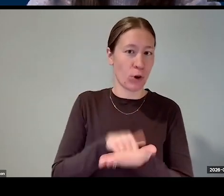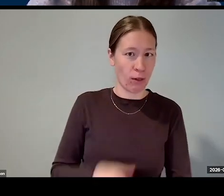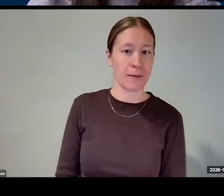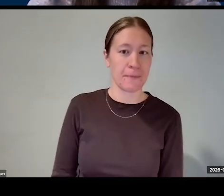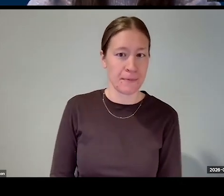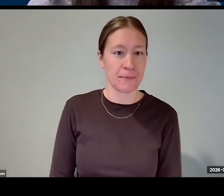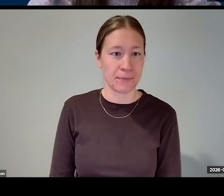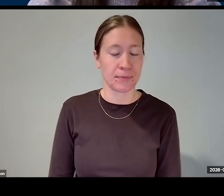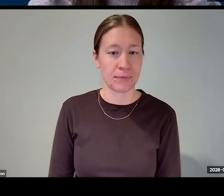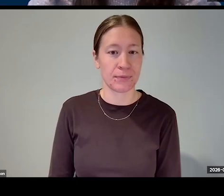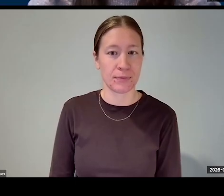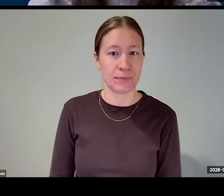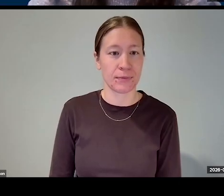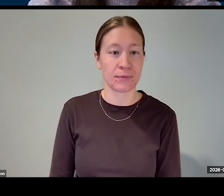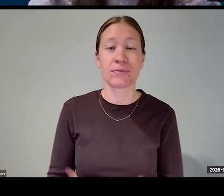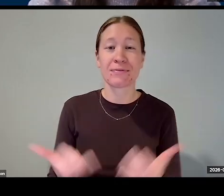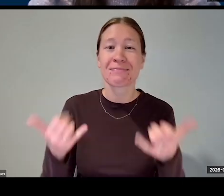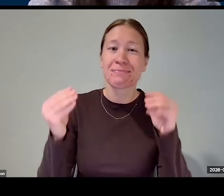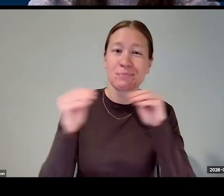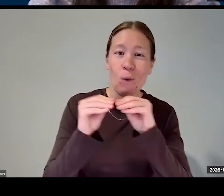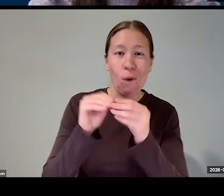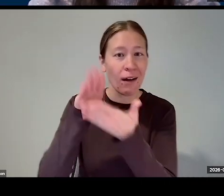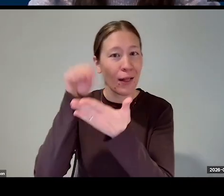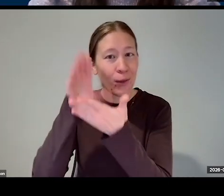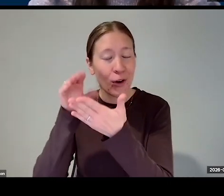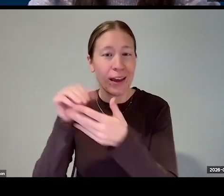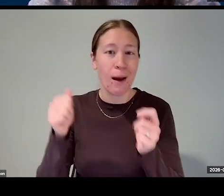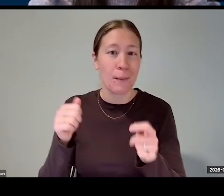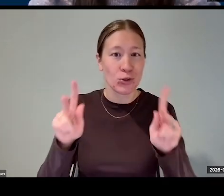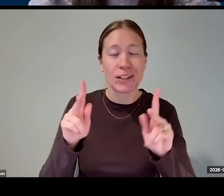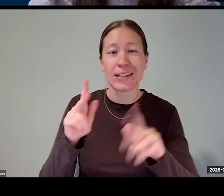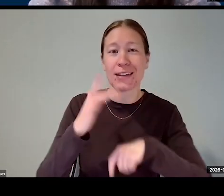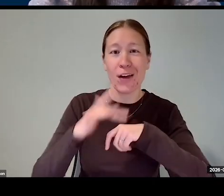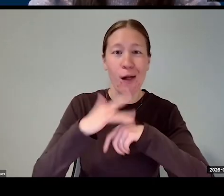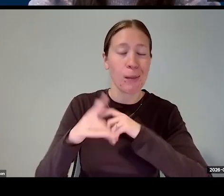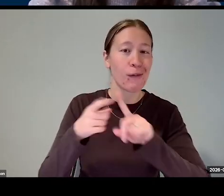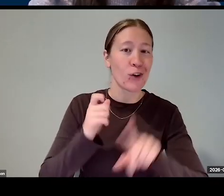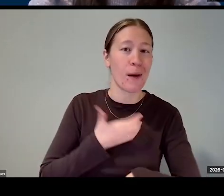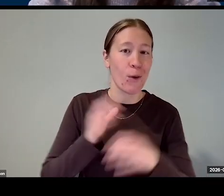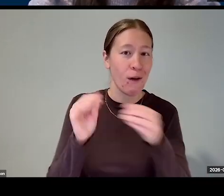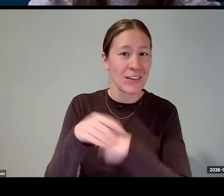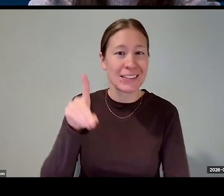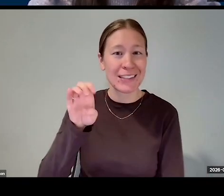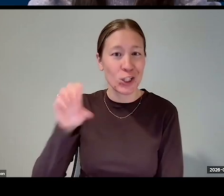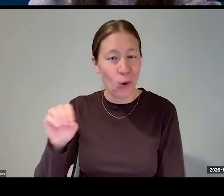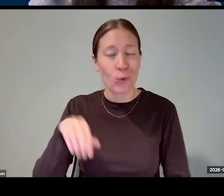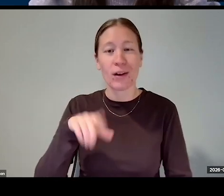And then here we just have some more learning opportunities from DEO. So that link to our YouTube channel